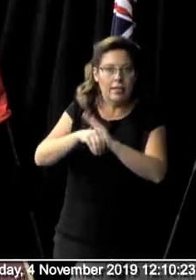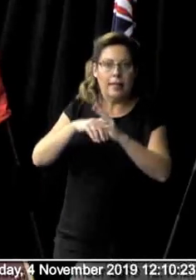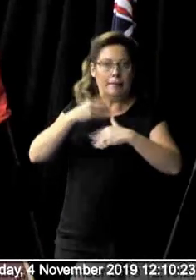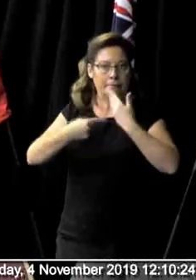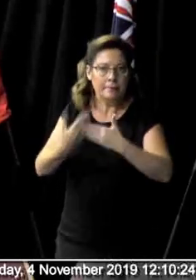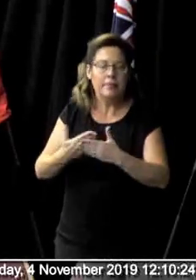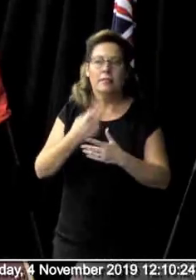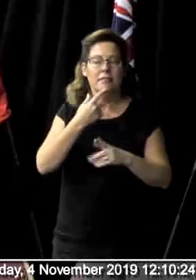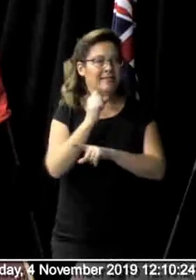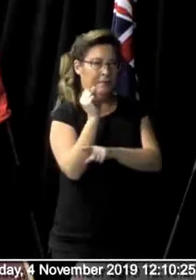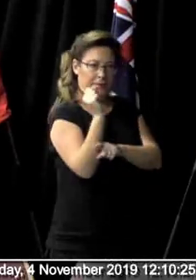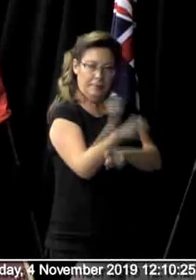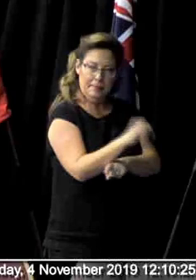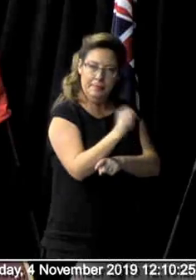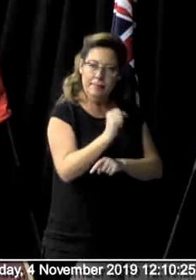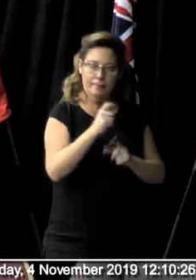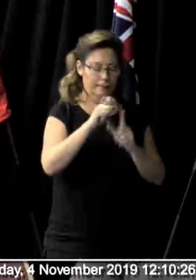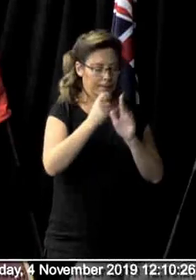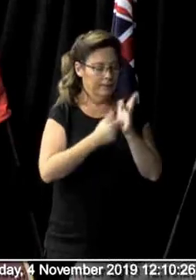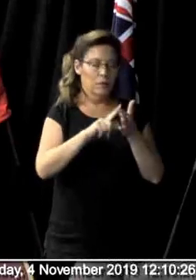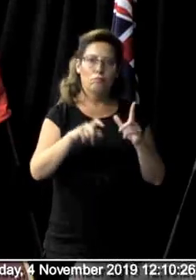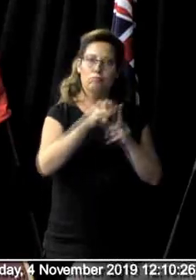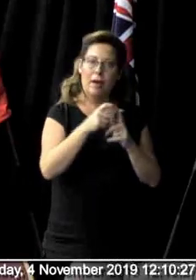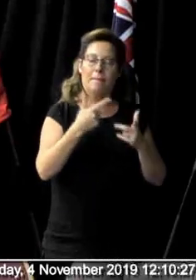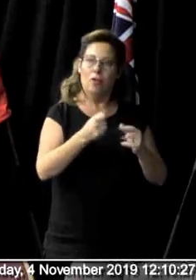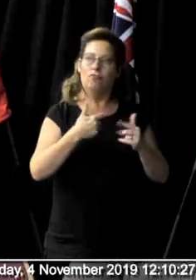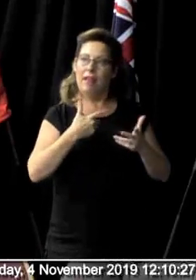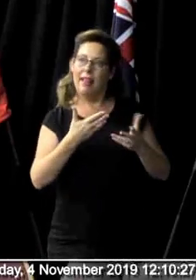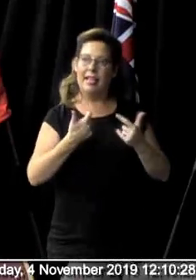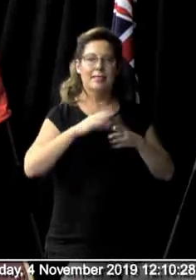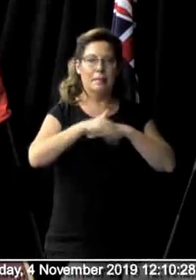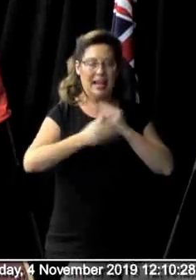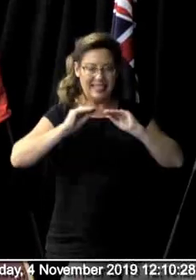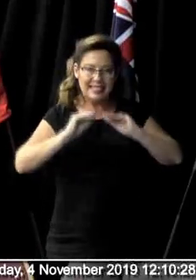Just gaining those skills to participate in a group, turn taking, sitting down